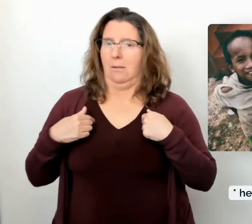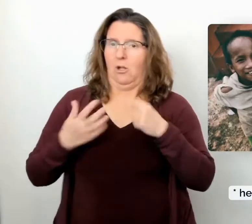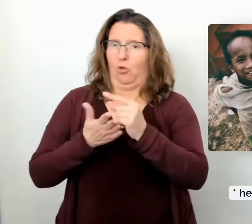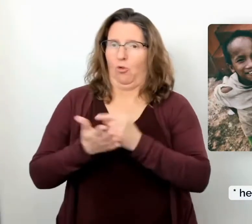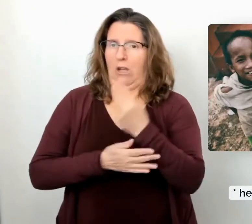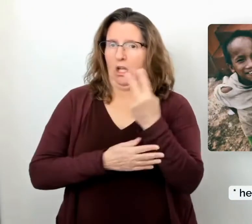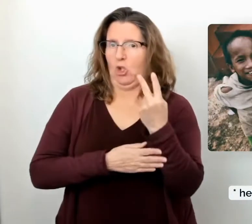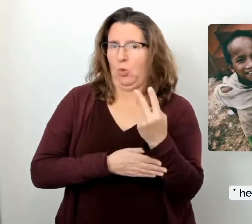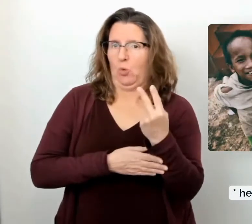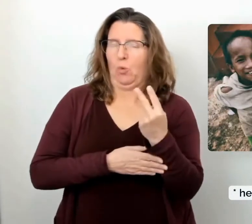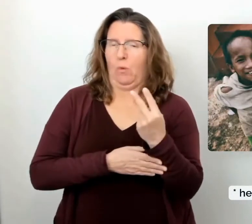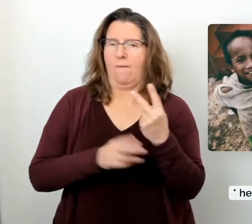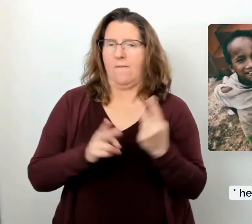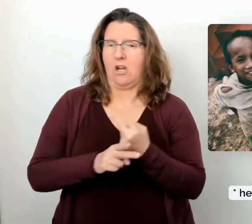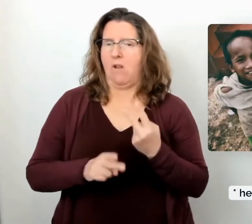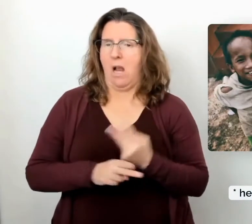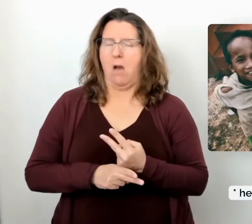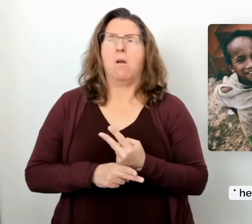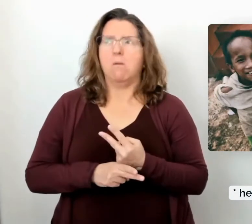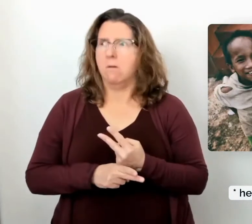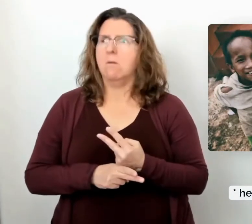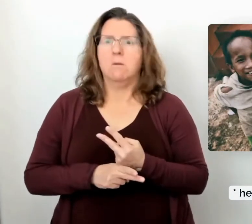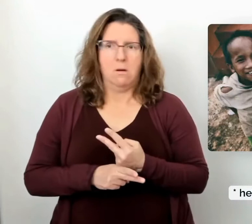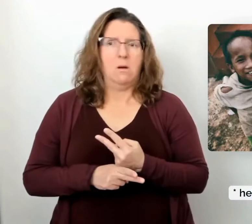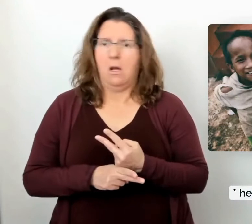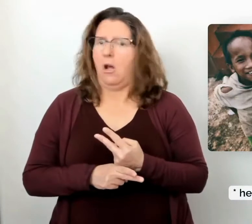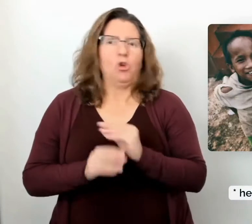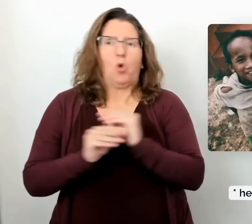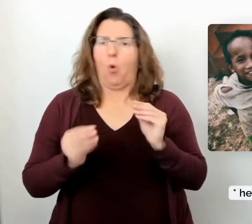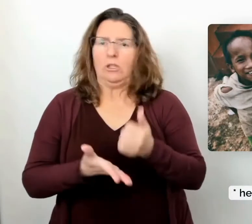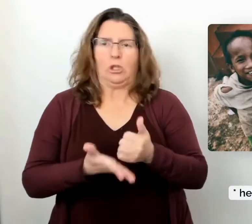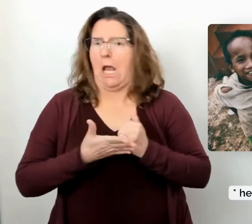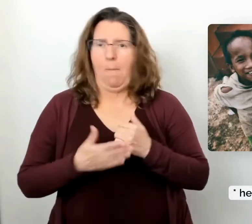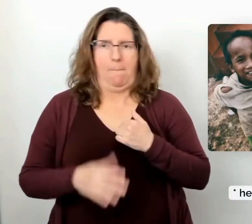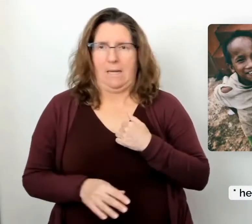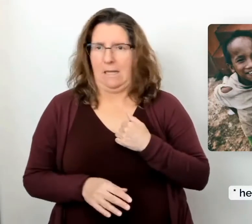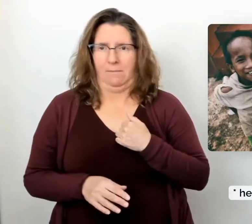By the time I reached grade two I KNEW no one was going to help me.